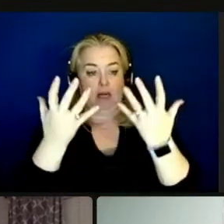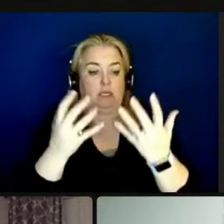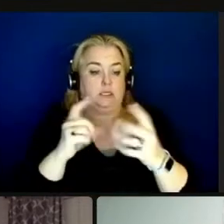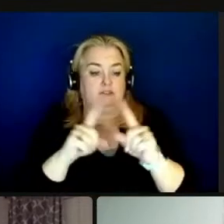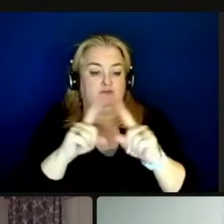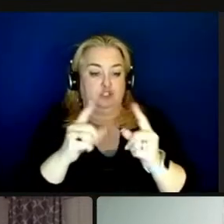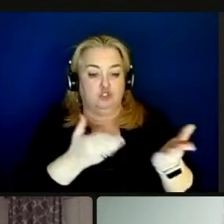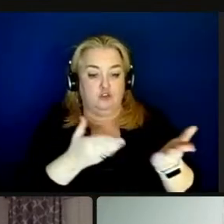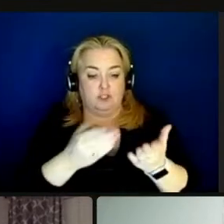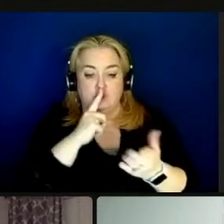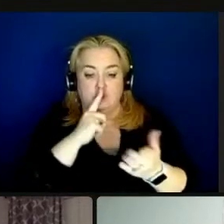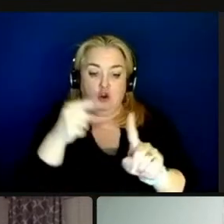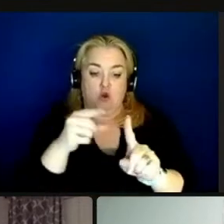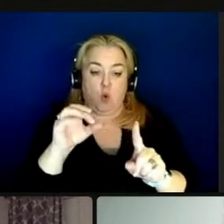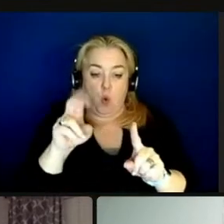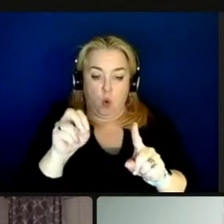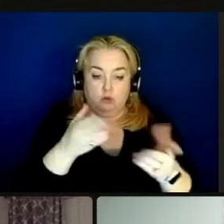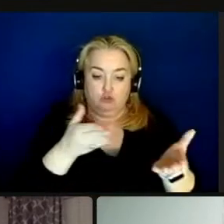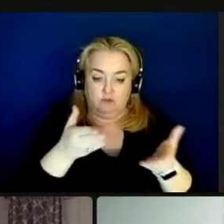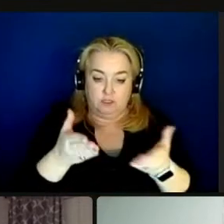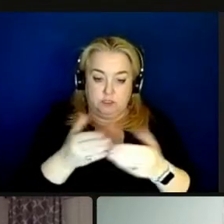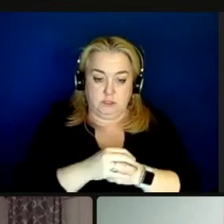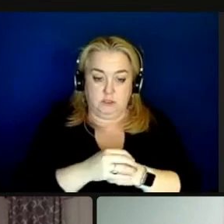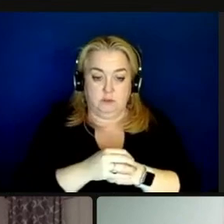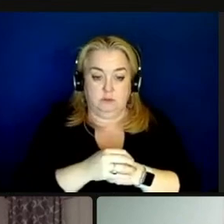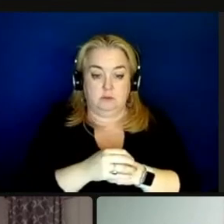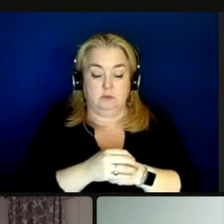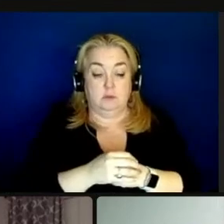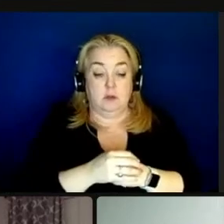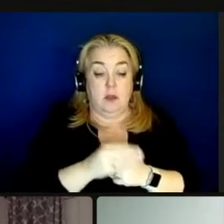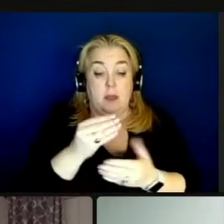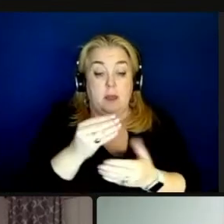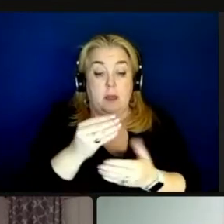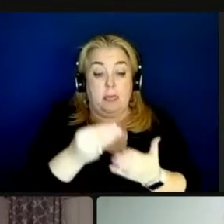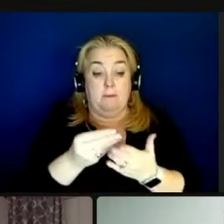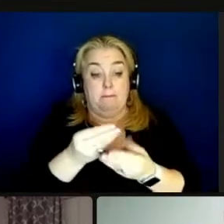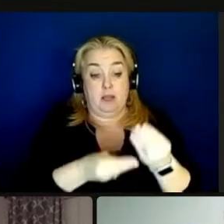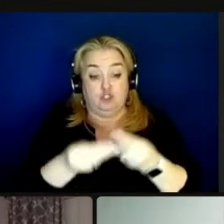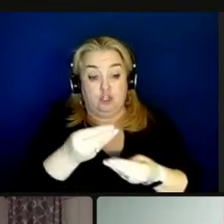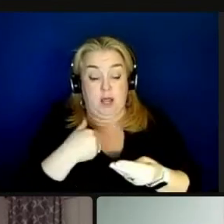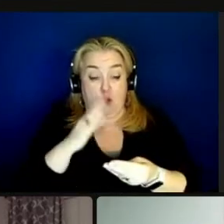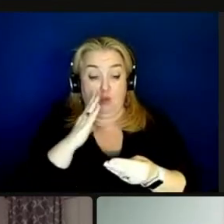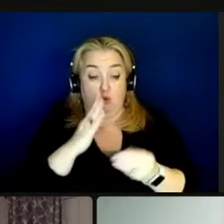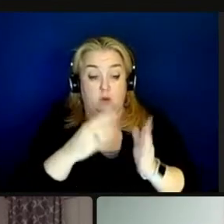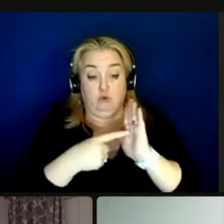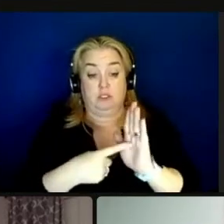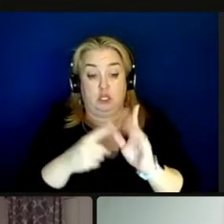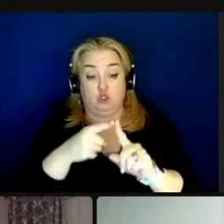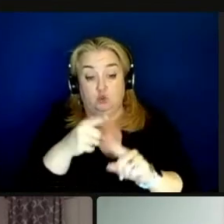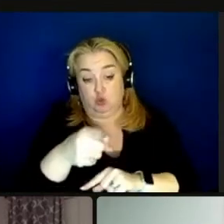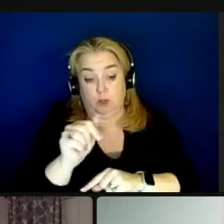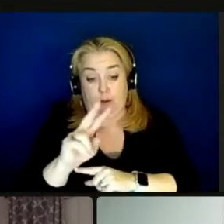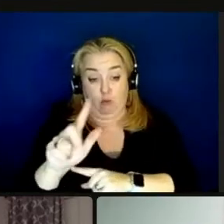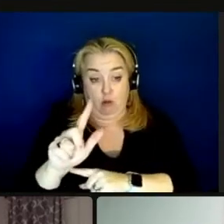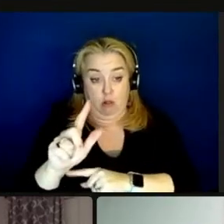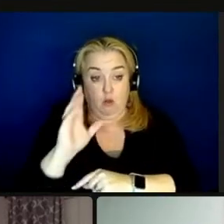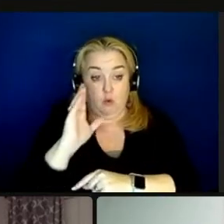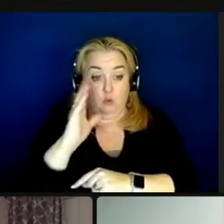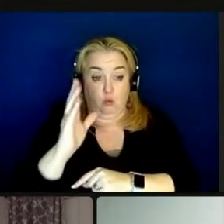I CONSIDER PARKS RECREATION SAFE STREETS A THRIVING DOWNTOWN EFFECTIVE CODE